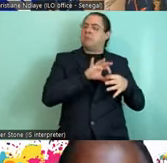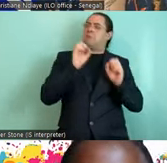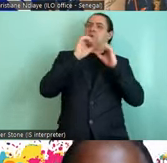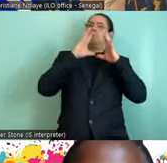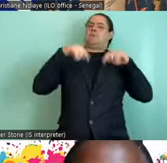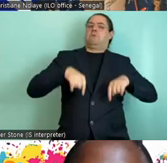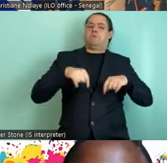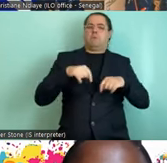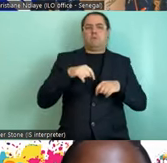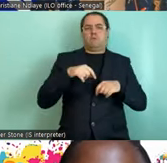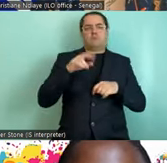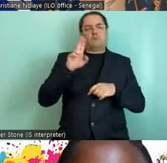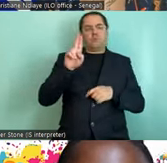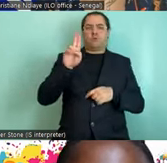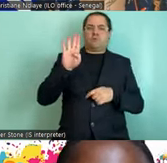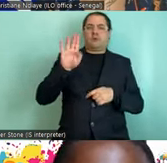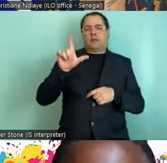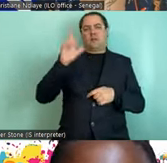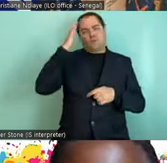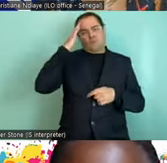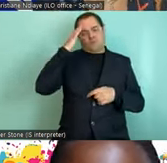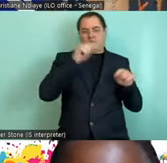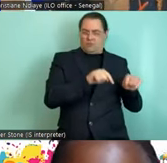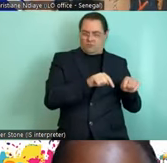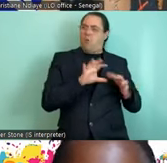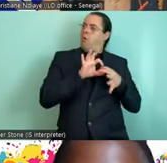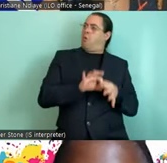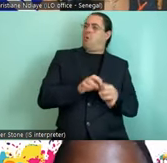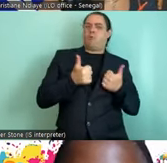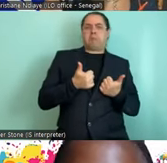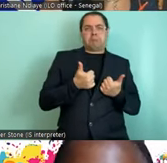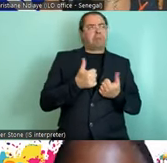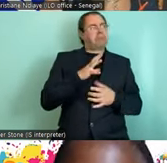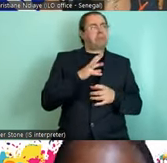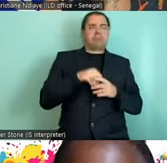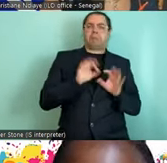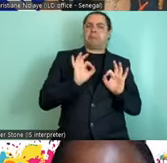10:43:37 Welcome. I'm feeling like creating an inclusive environment that ensures all